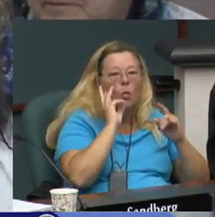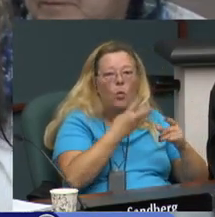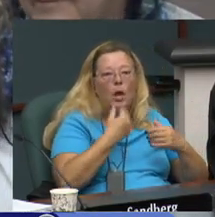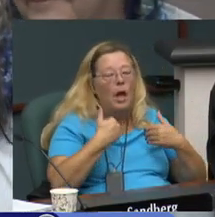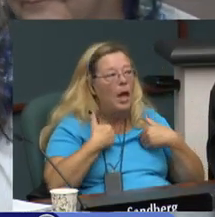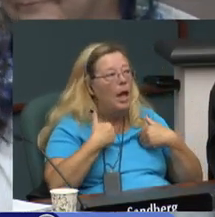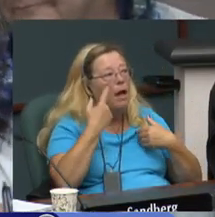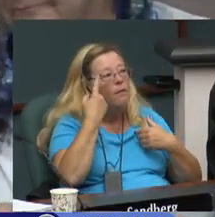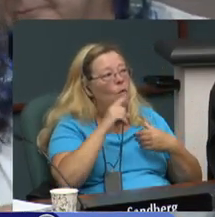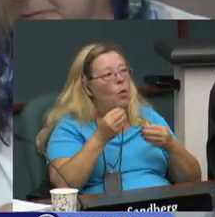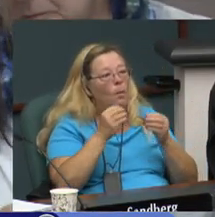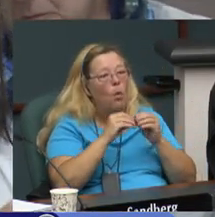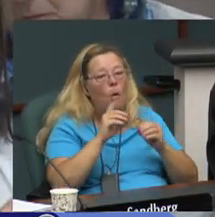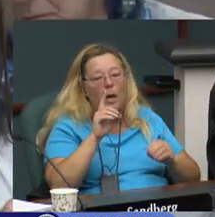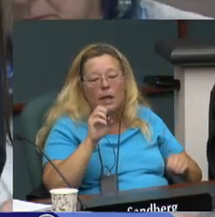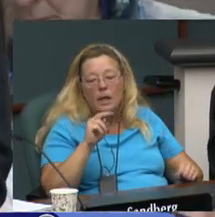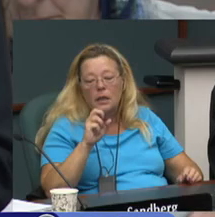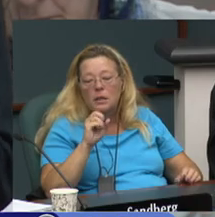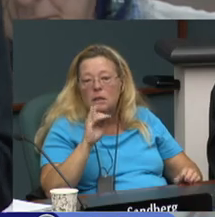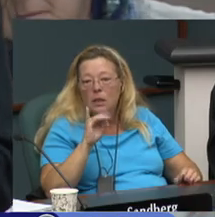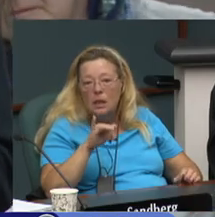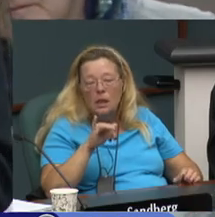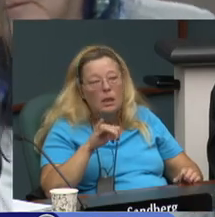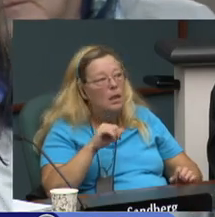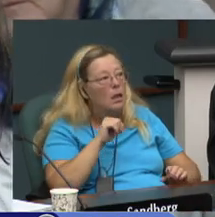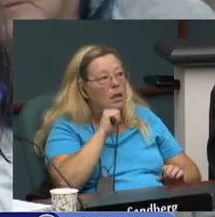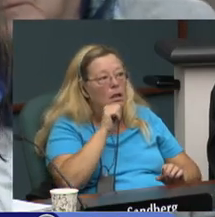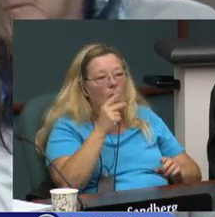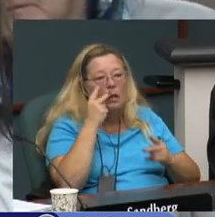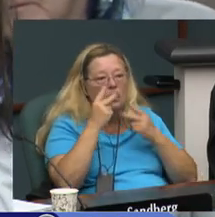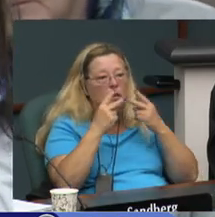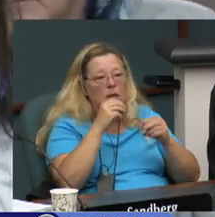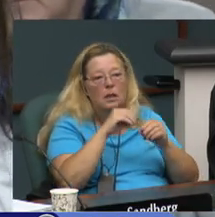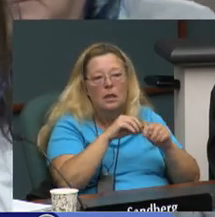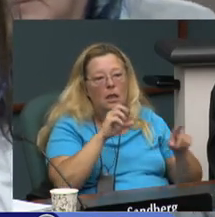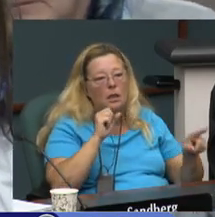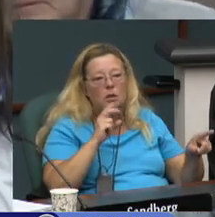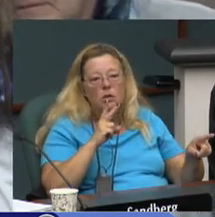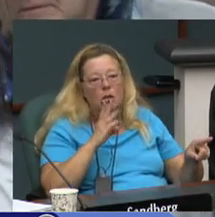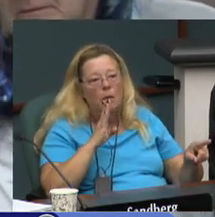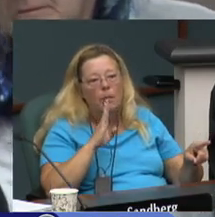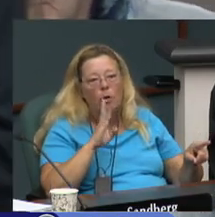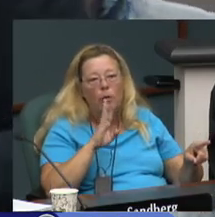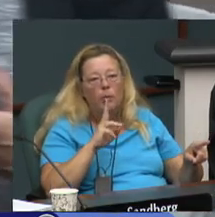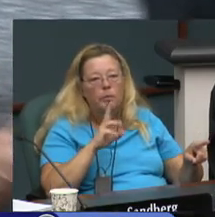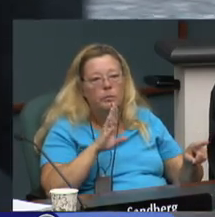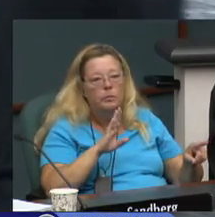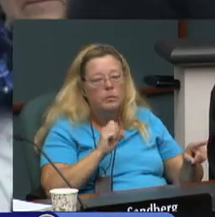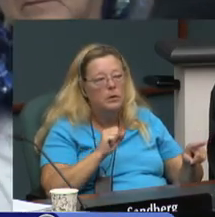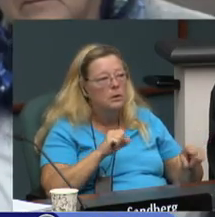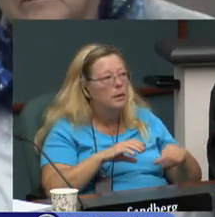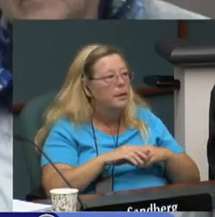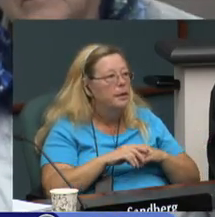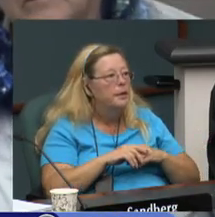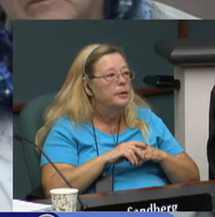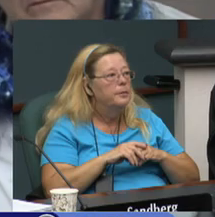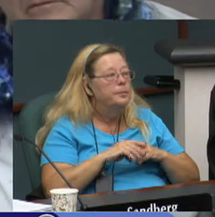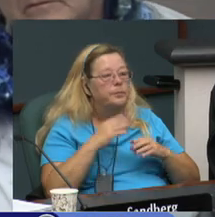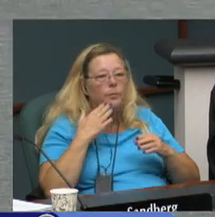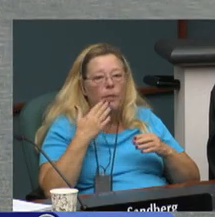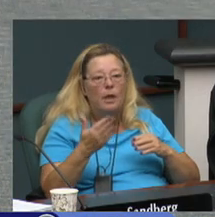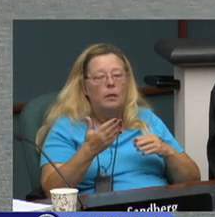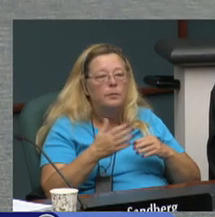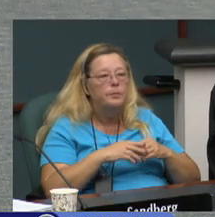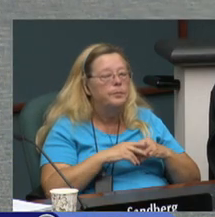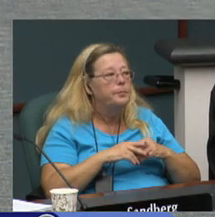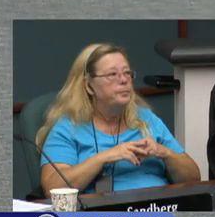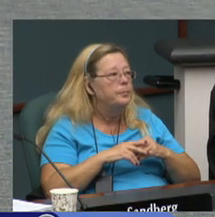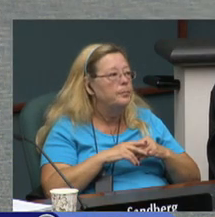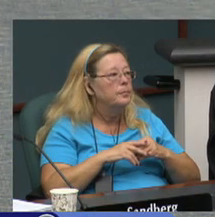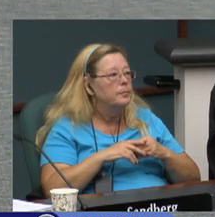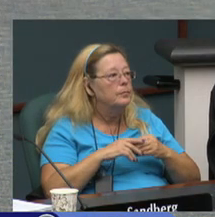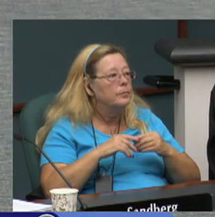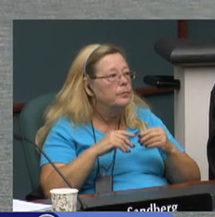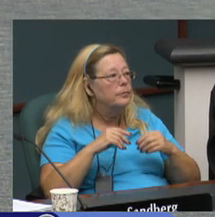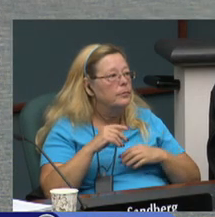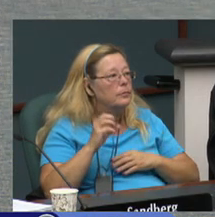more density we're not gonna see it in those suburbs thank you thank you sandy